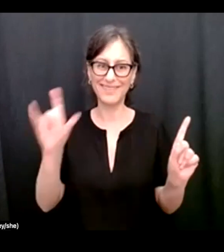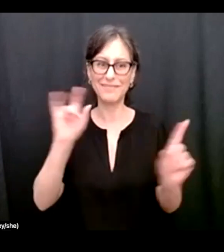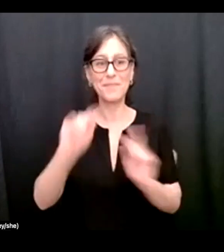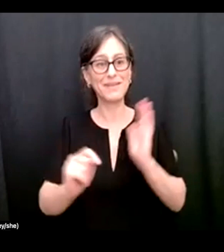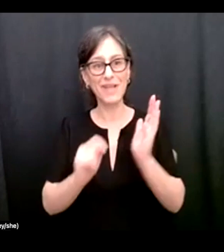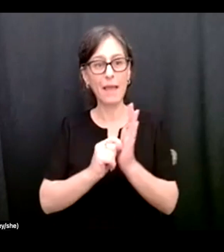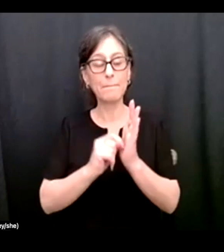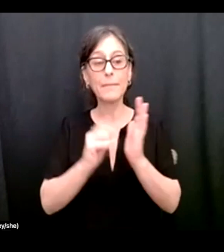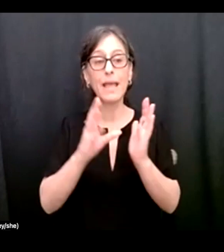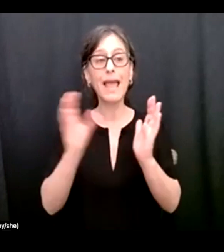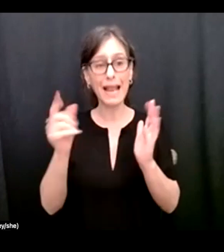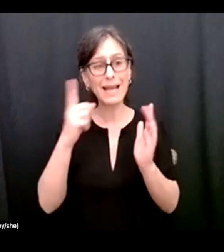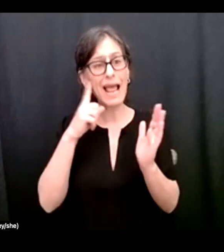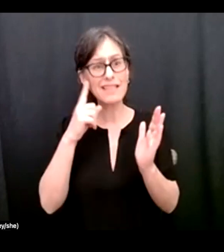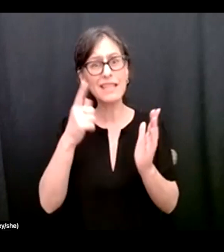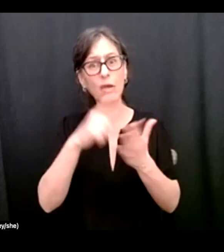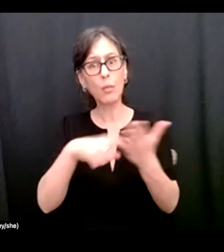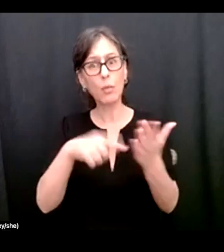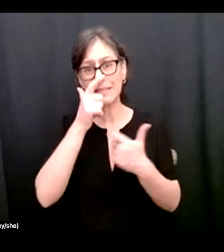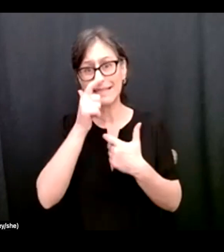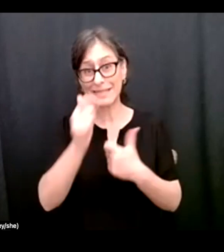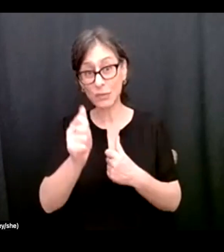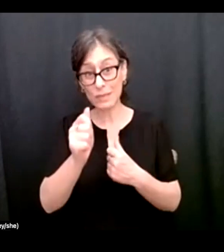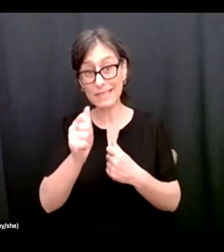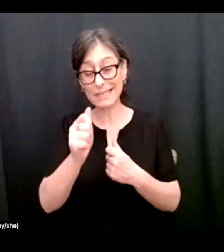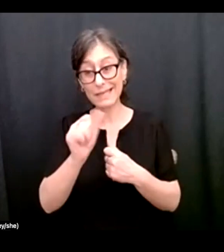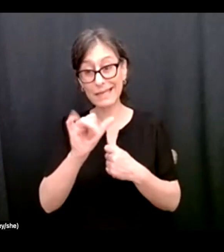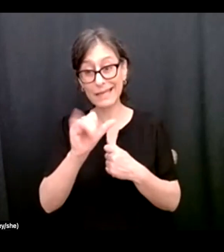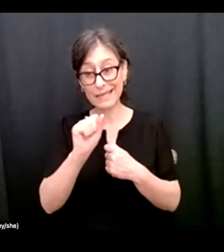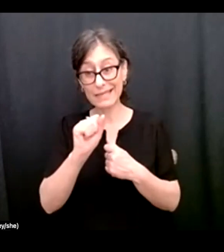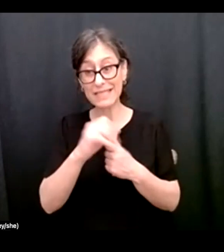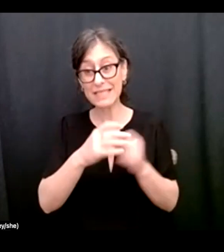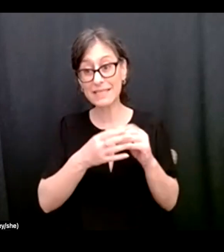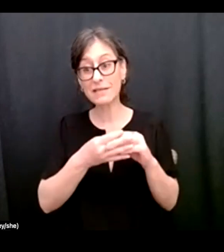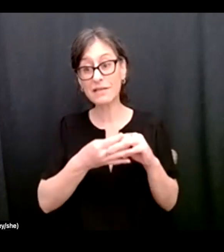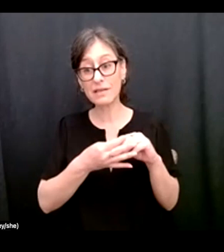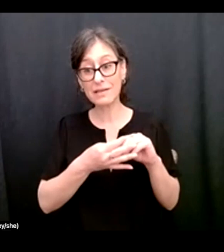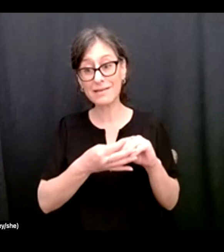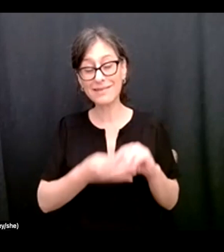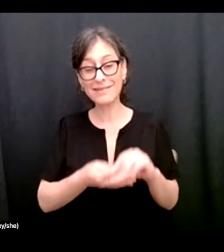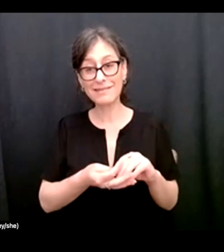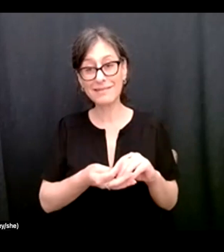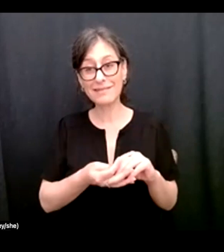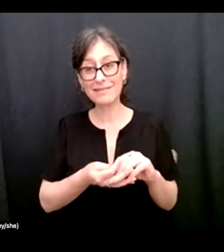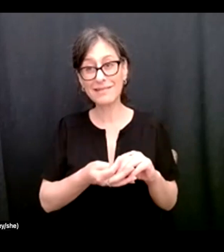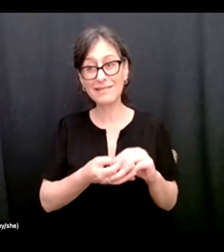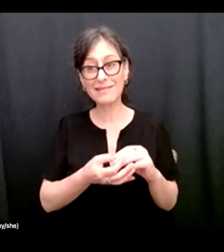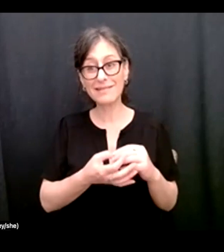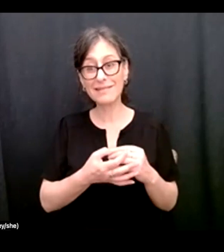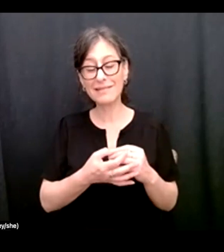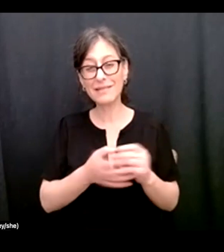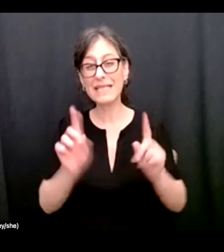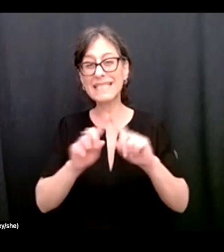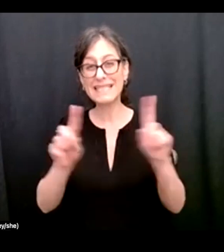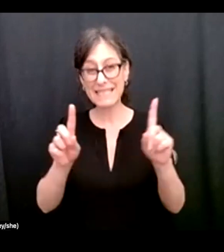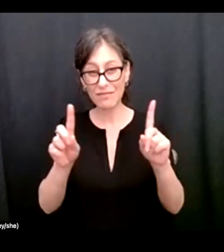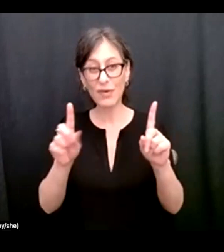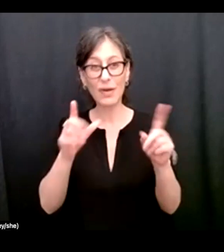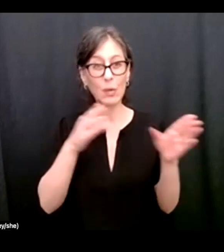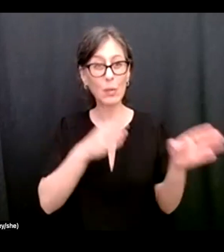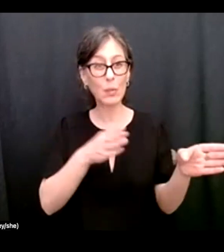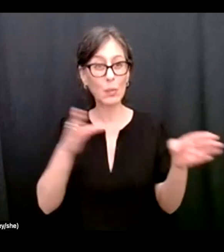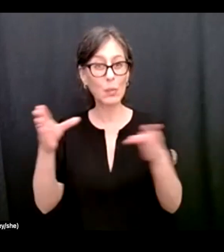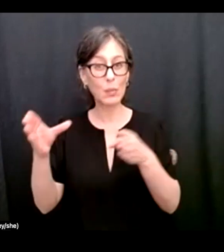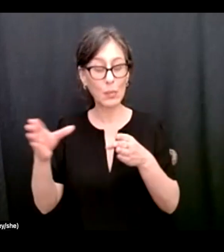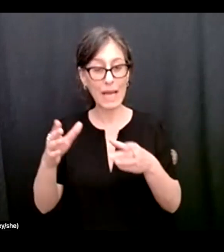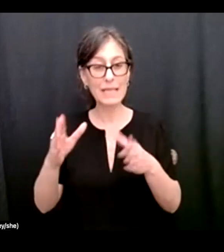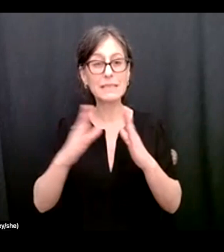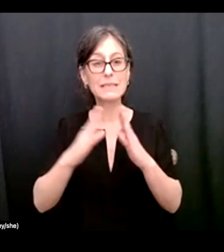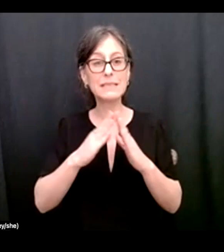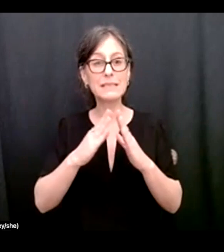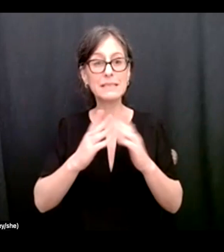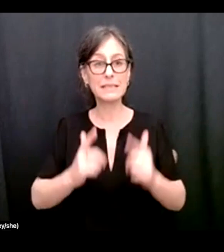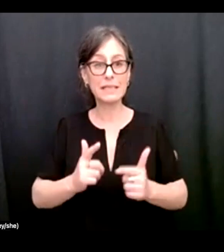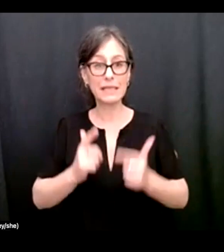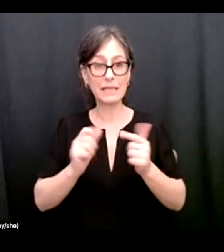I think what's interesting is the different ways that city life can be presented.